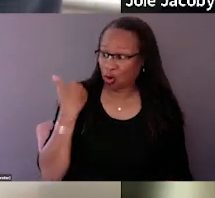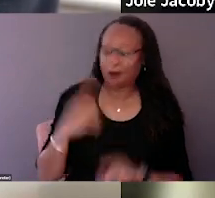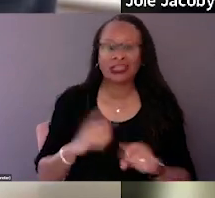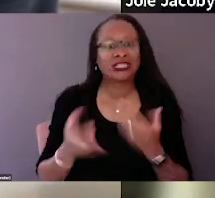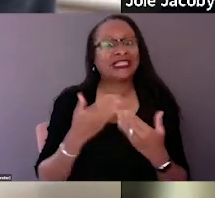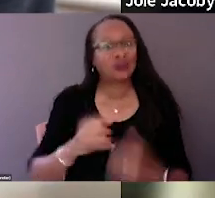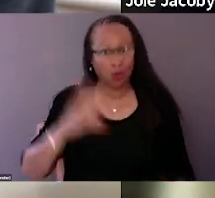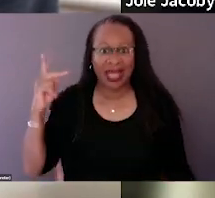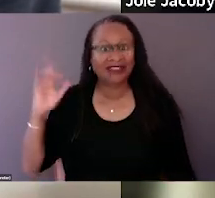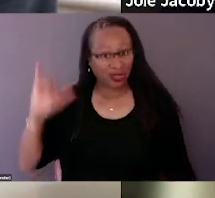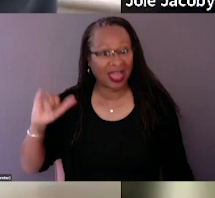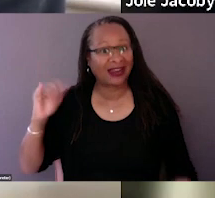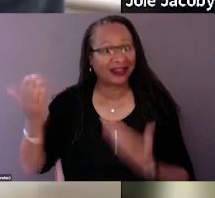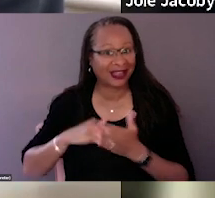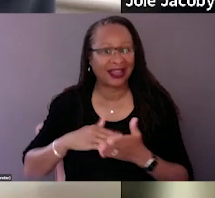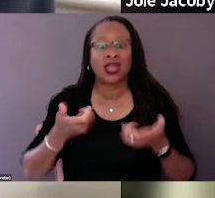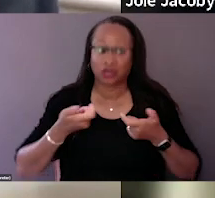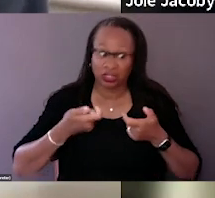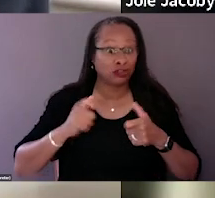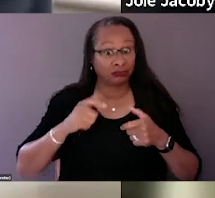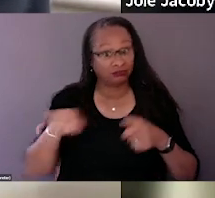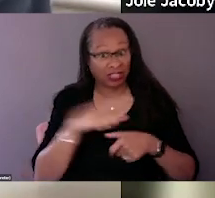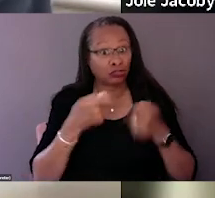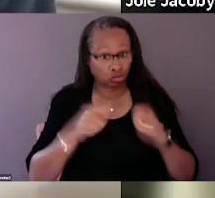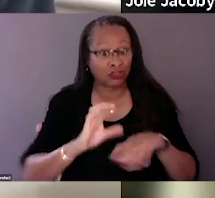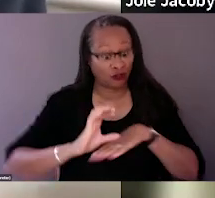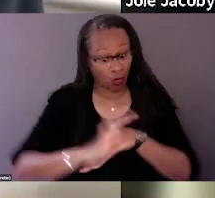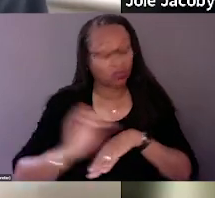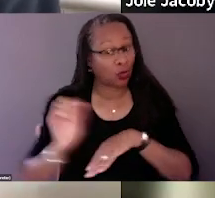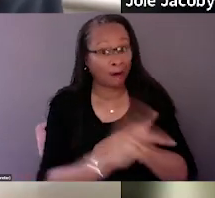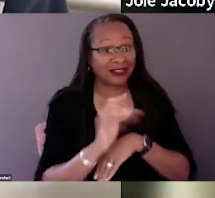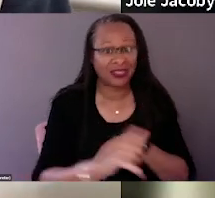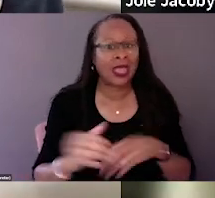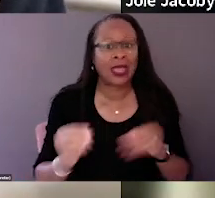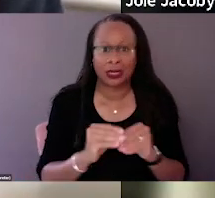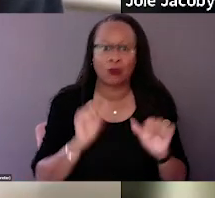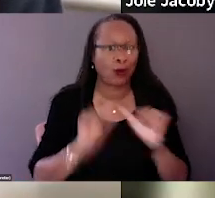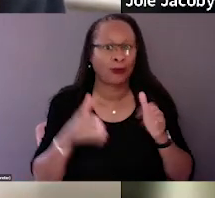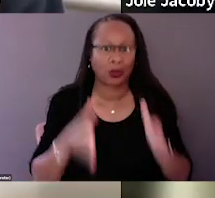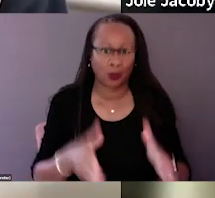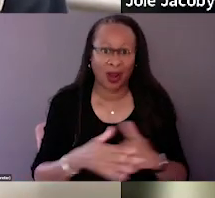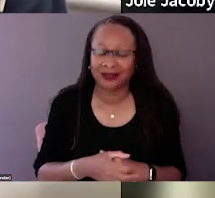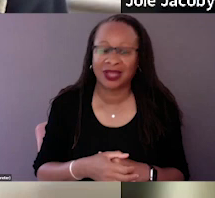and they're trying to make it go back in a much more permanent, as Jason was saying, in a much more permanent way. So I also think that, I hope people see it